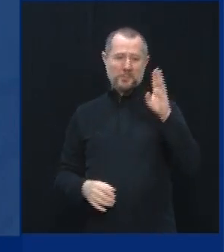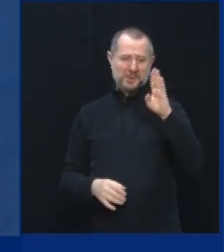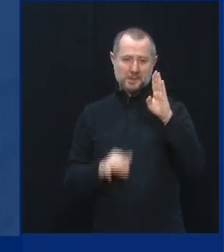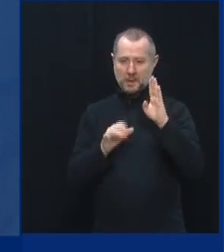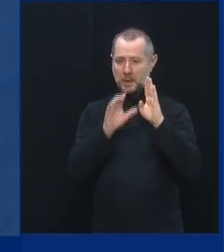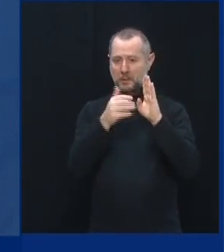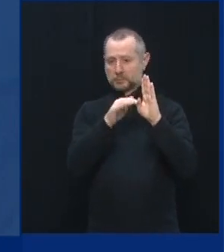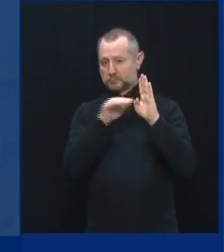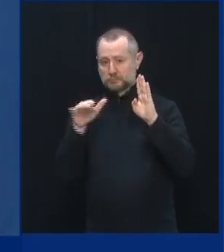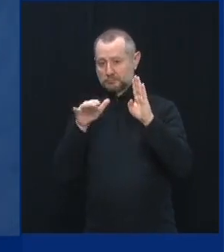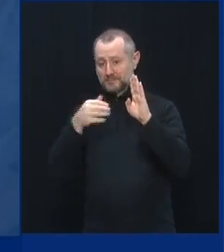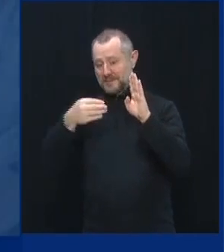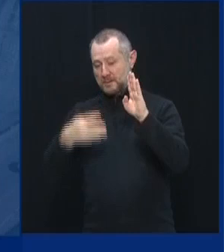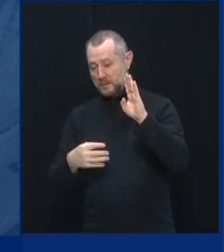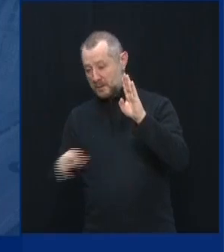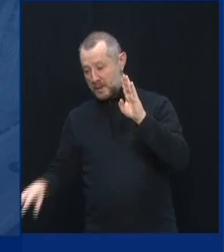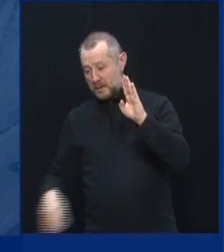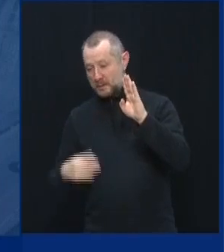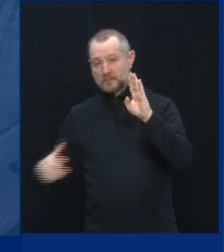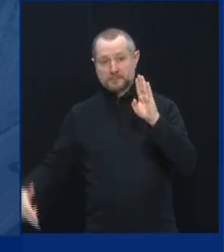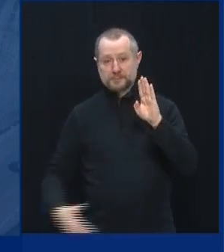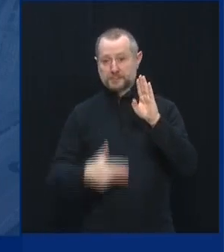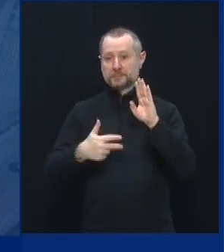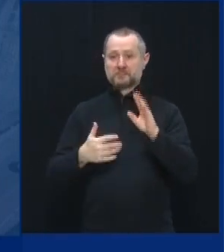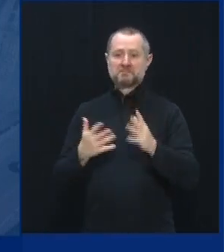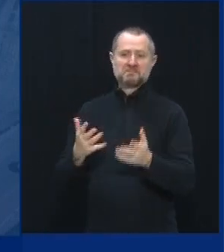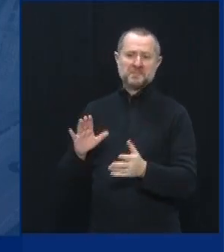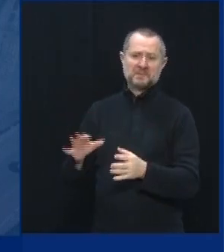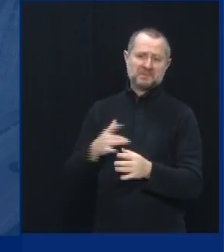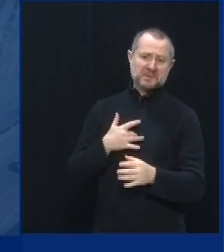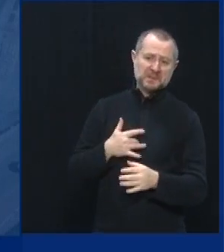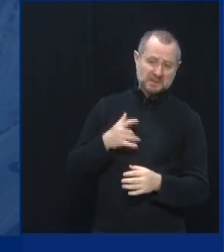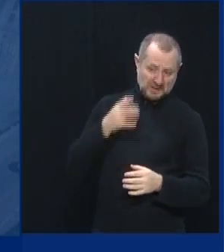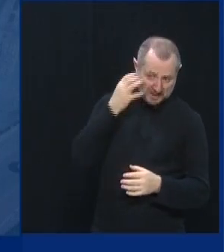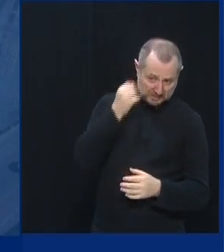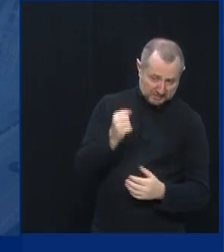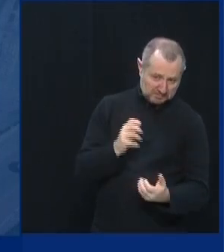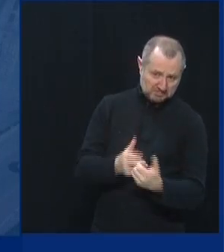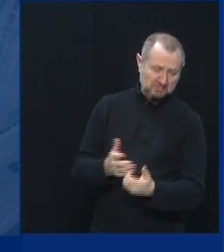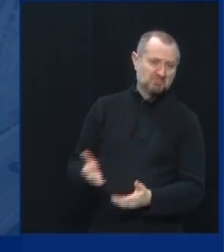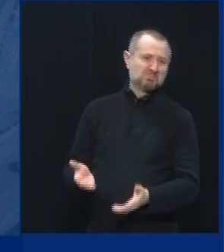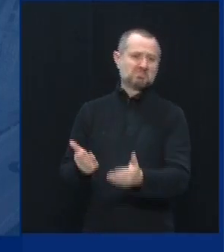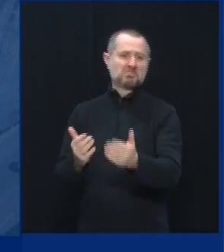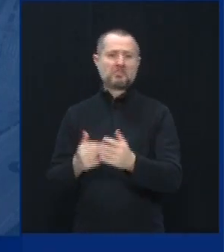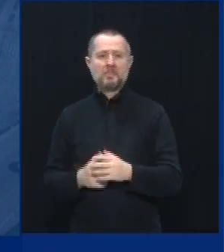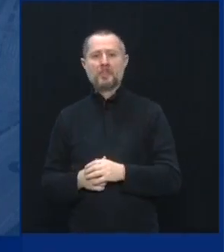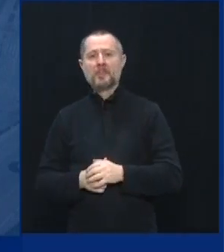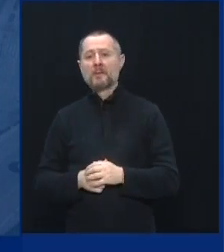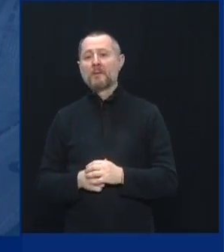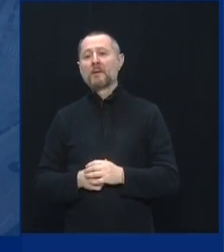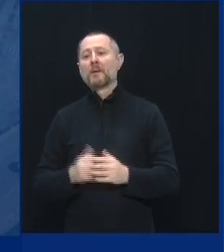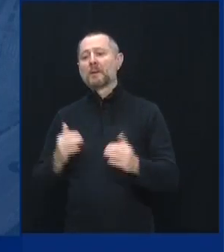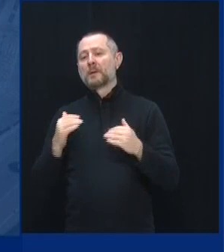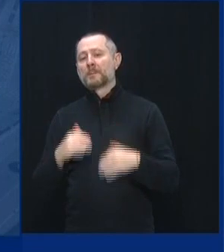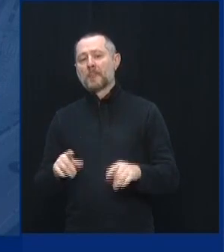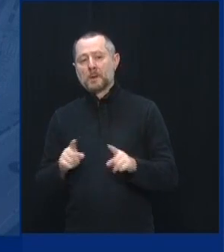BUT THAT'S GOING TO BE UP TO THE LOCAL GOVERNMENT TO ADD IN THE